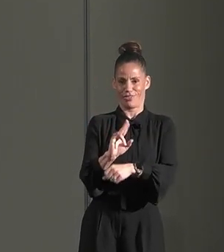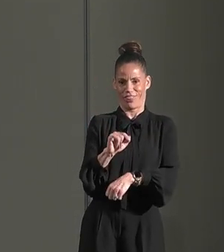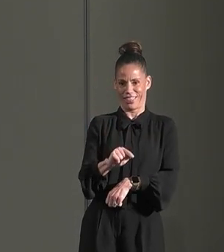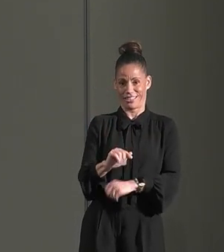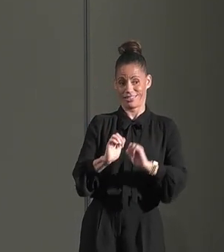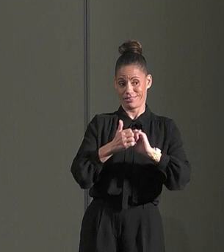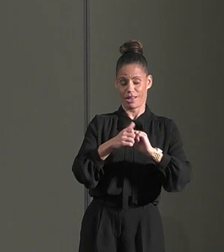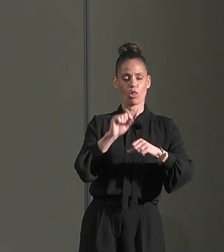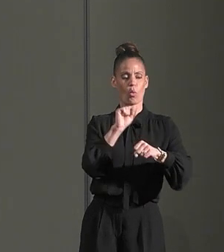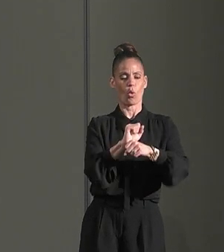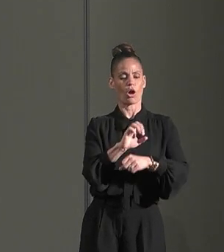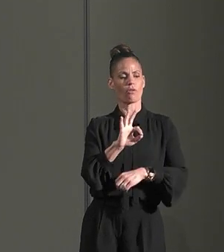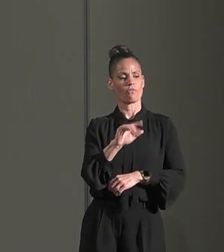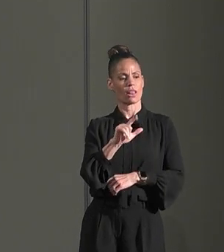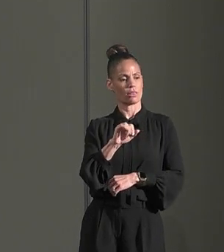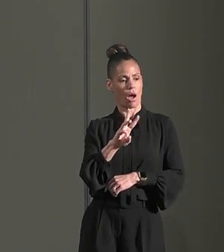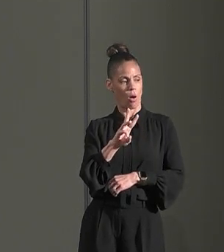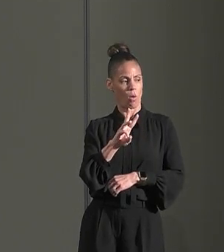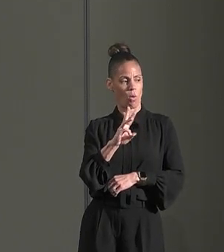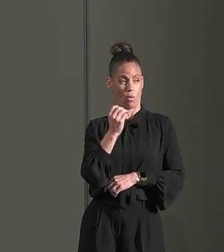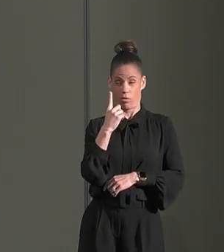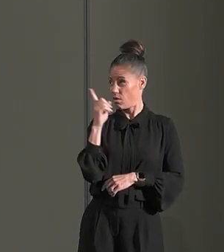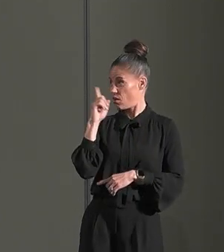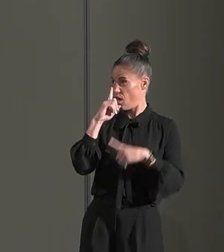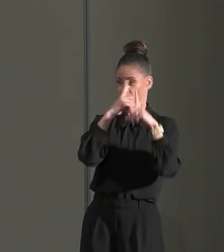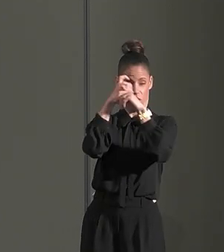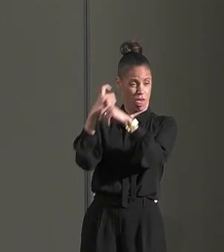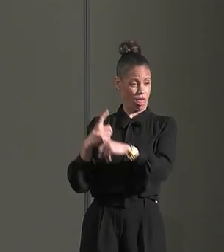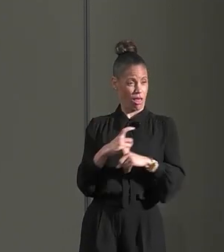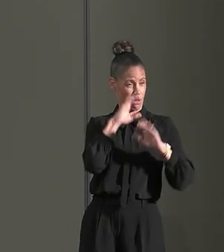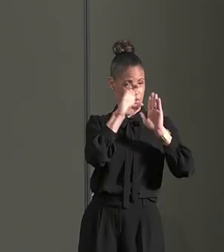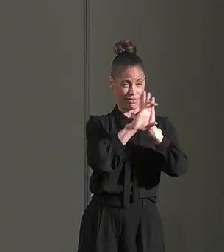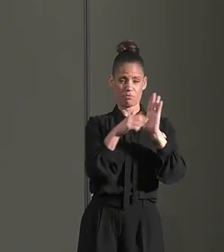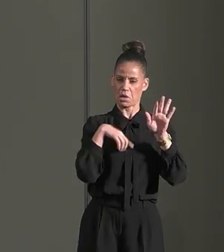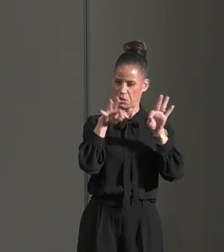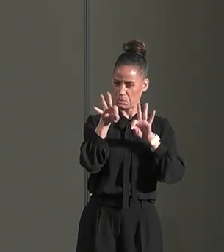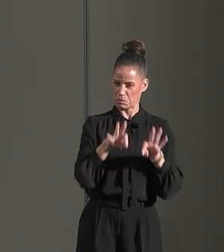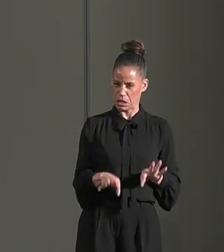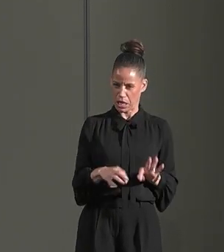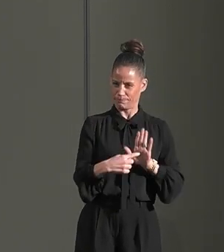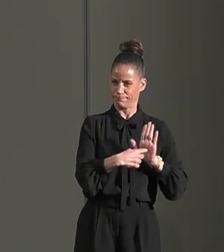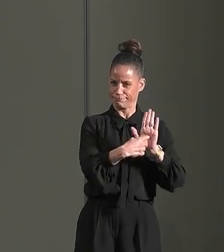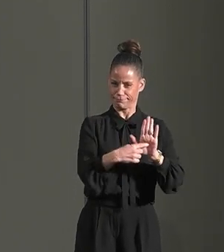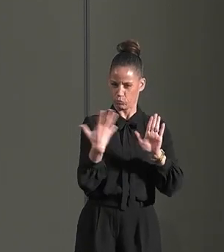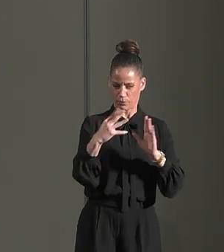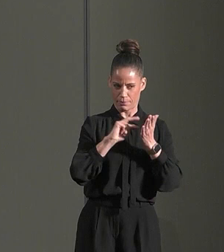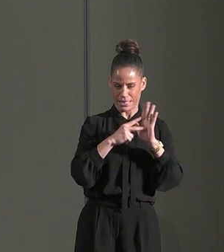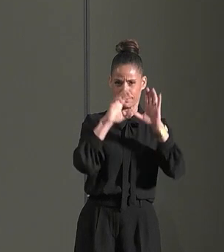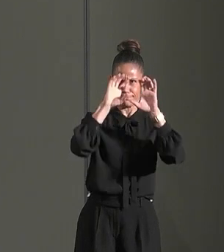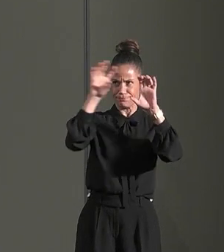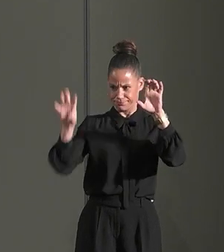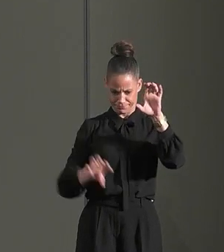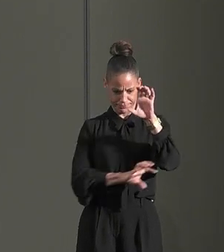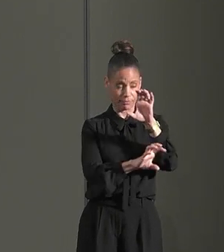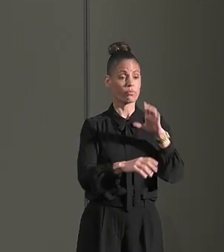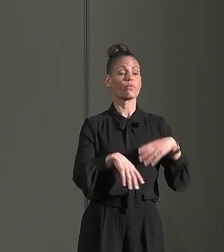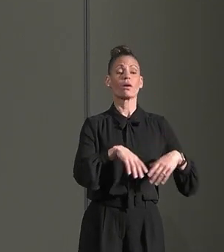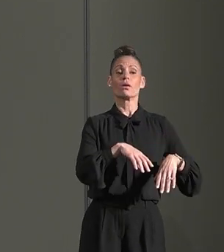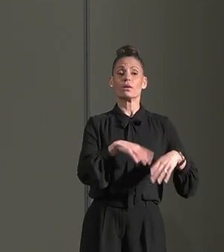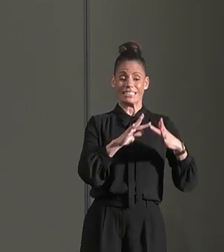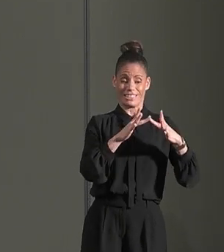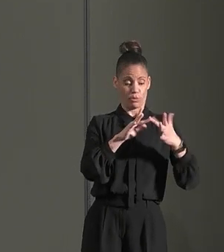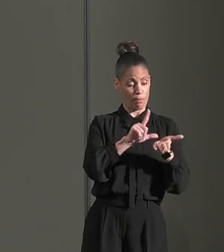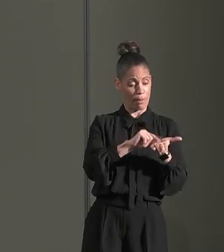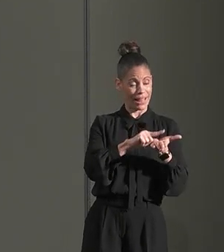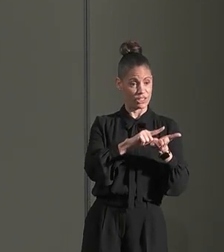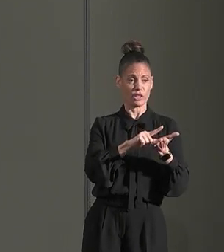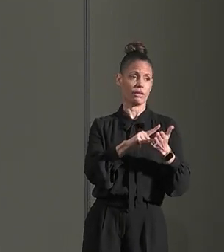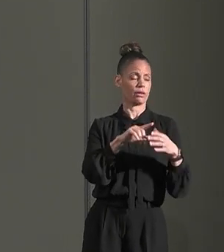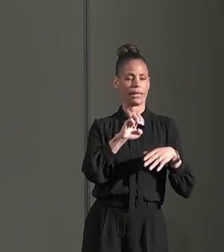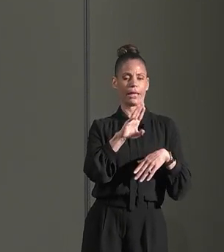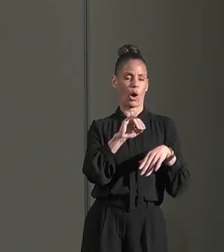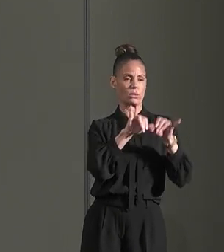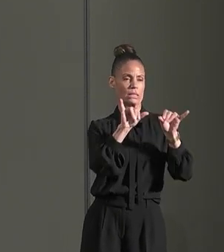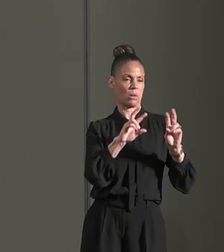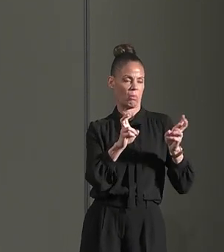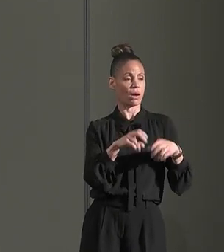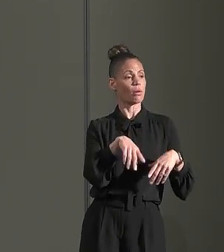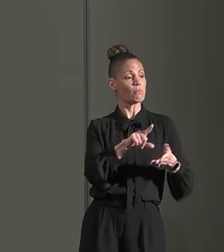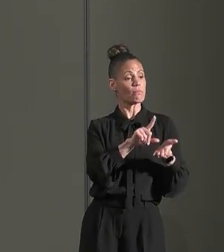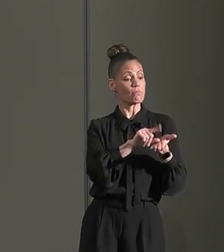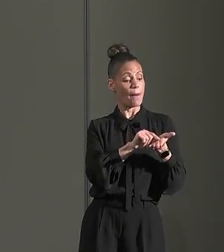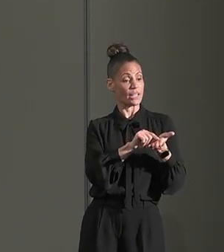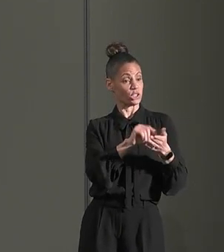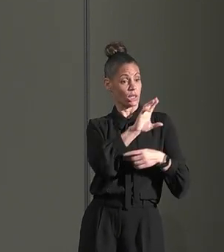work throw. I have a diagram that I will explain. In digital publication, ecosystem. This are two